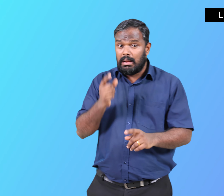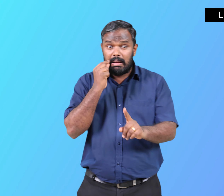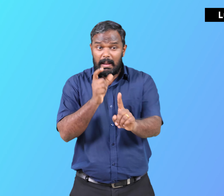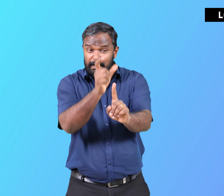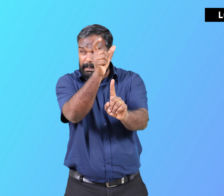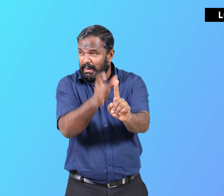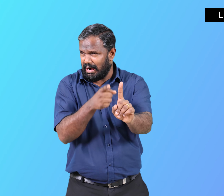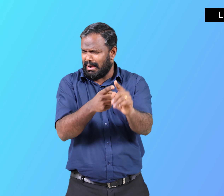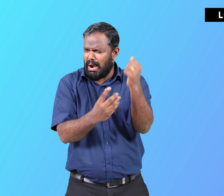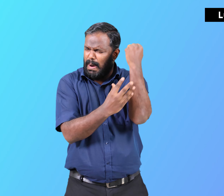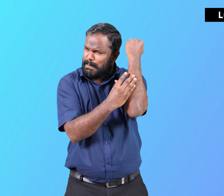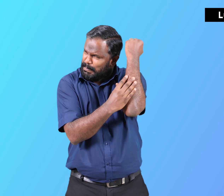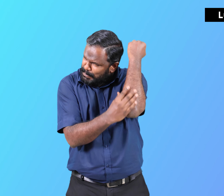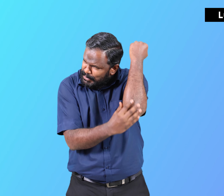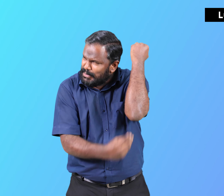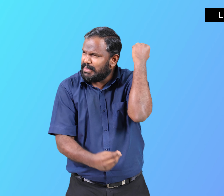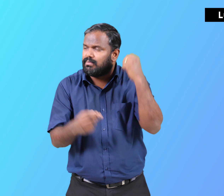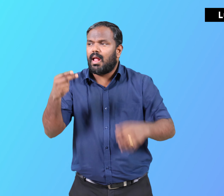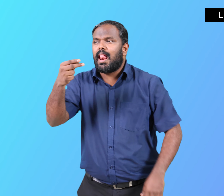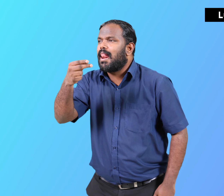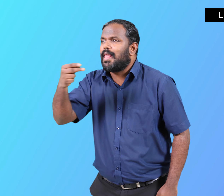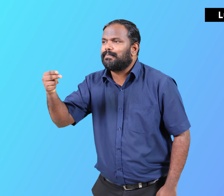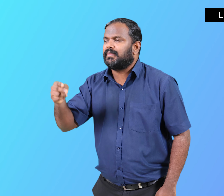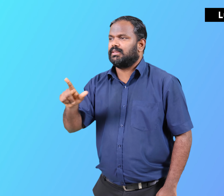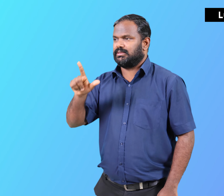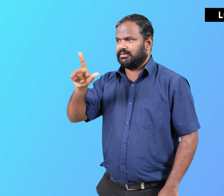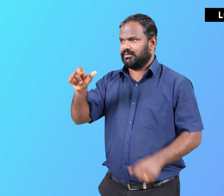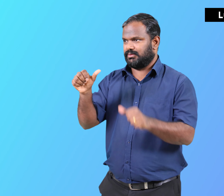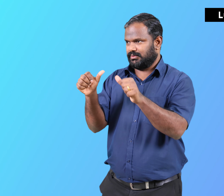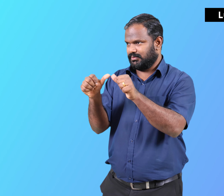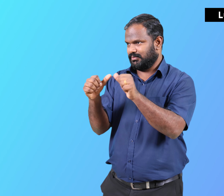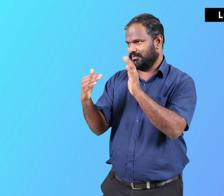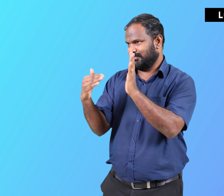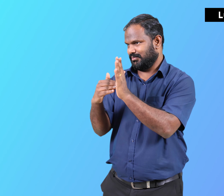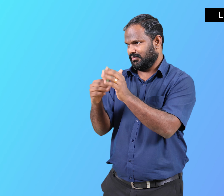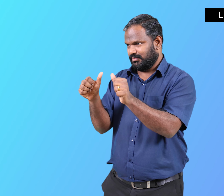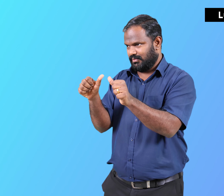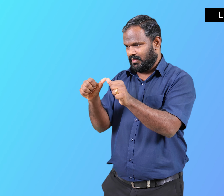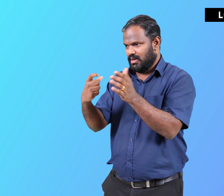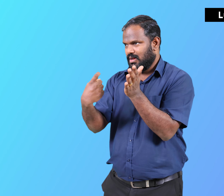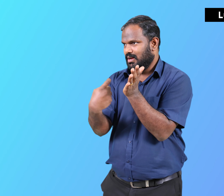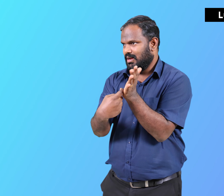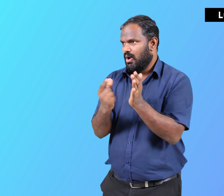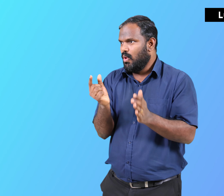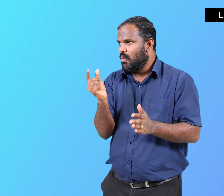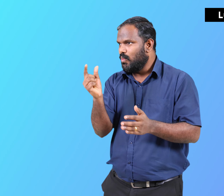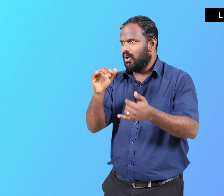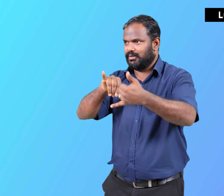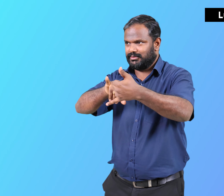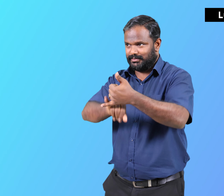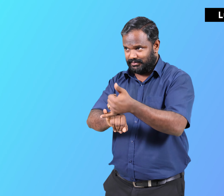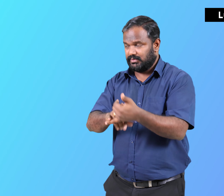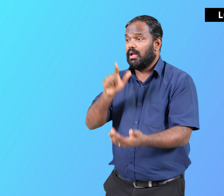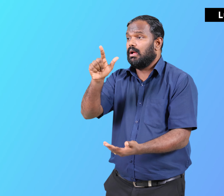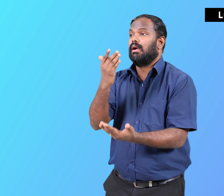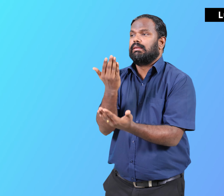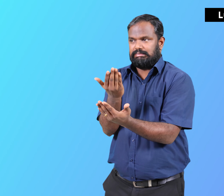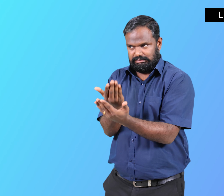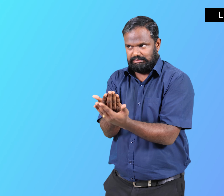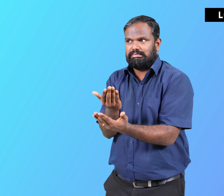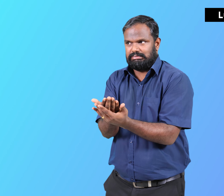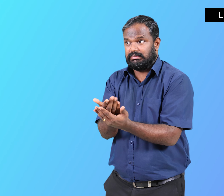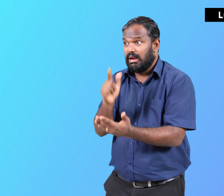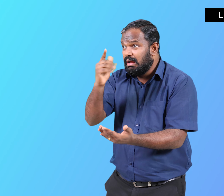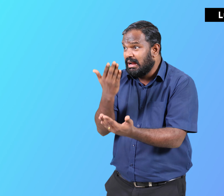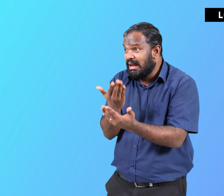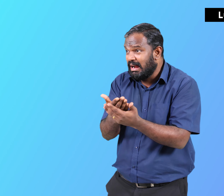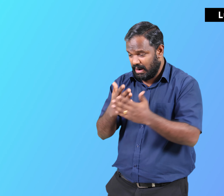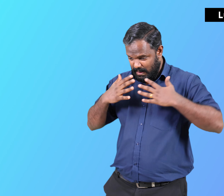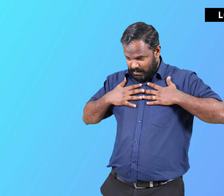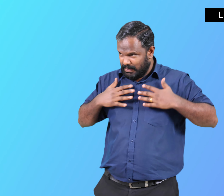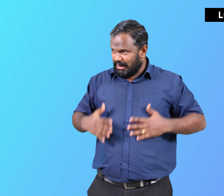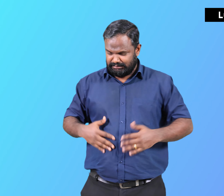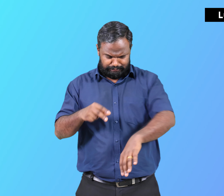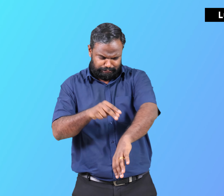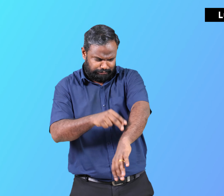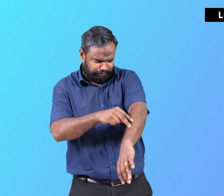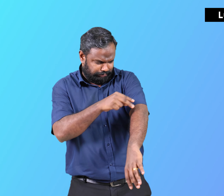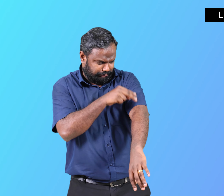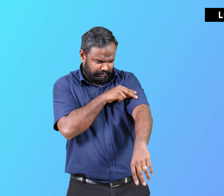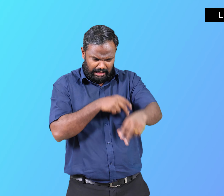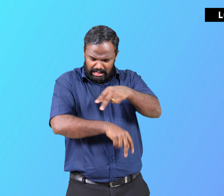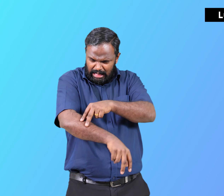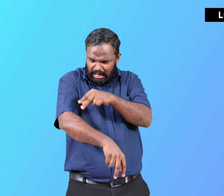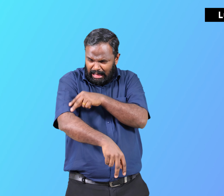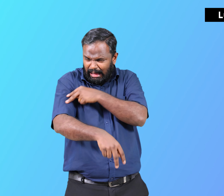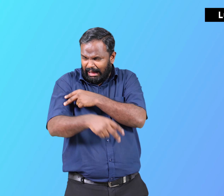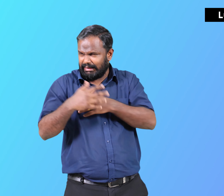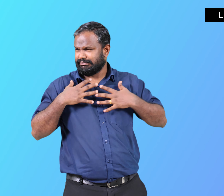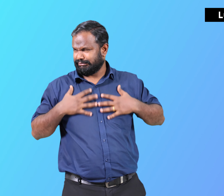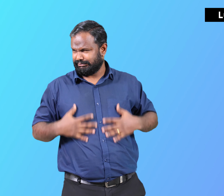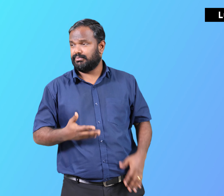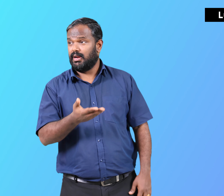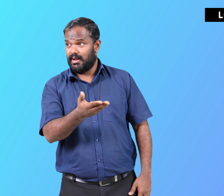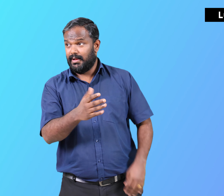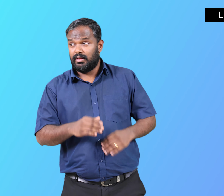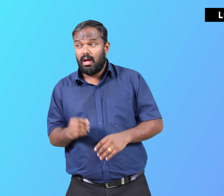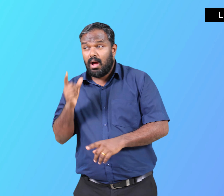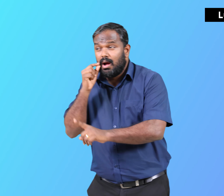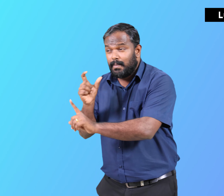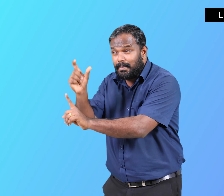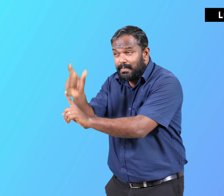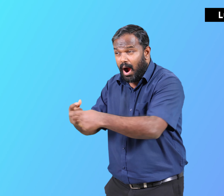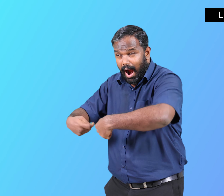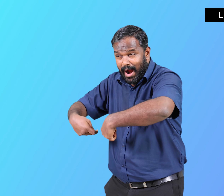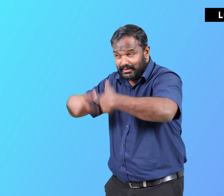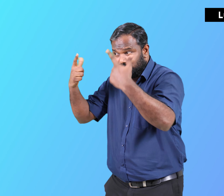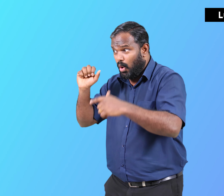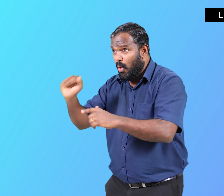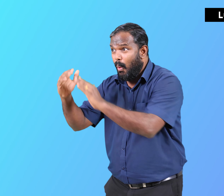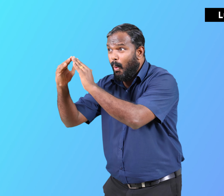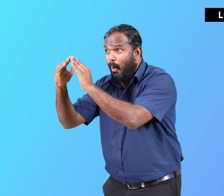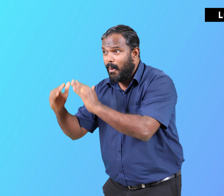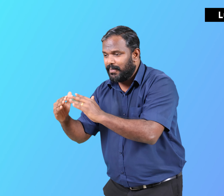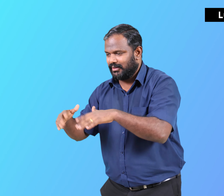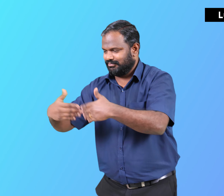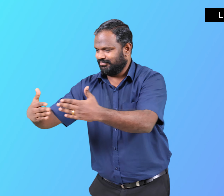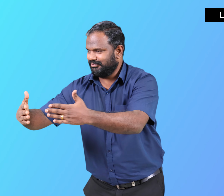There was also a very poor man named Lazarus. Lazarus’ body was covered with sores. He was often put by the rich man’s gate.